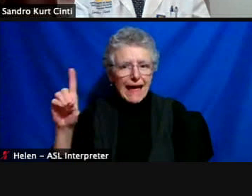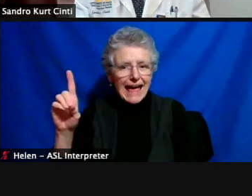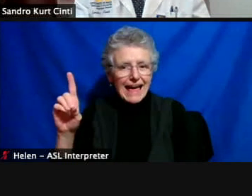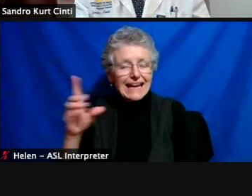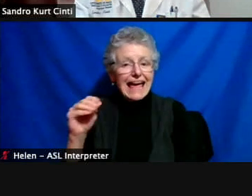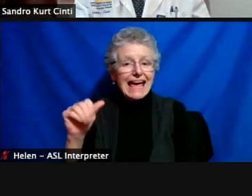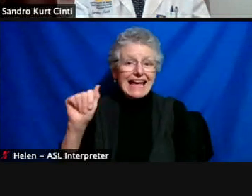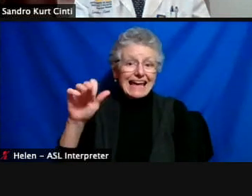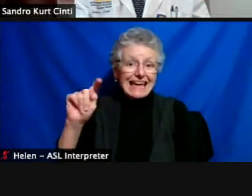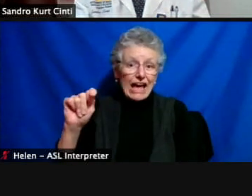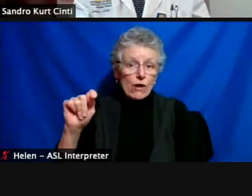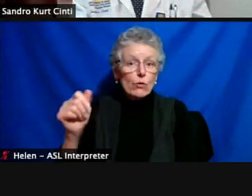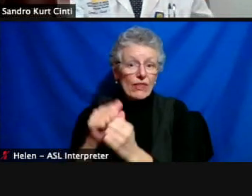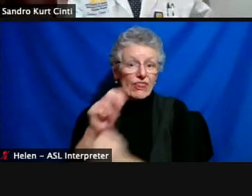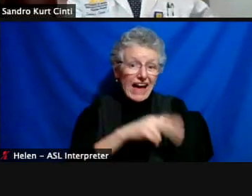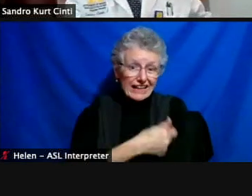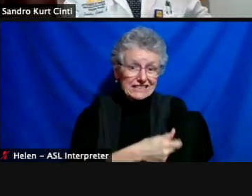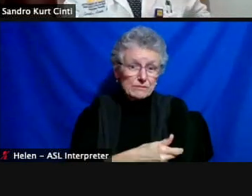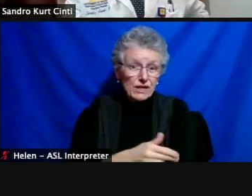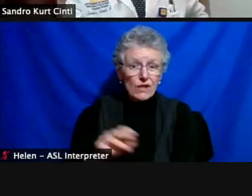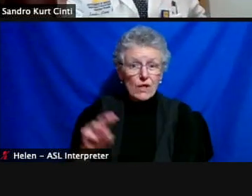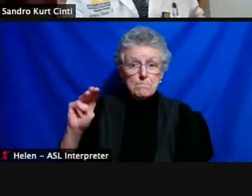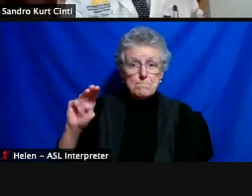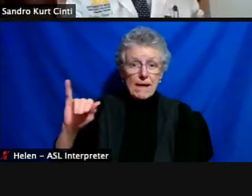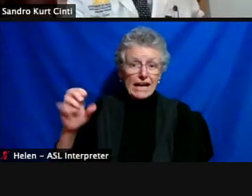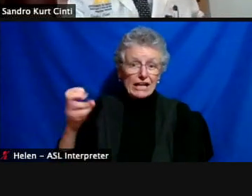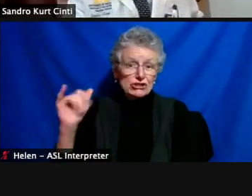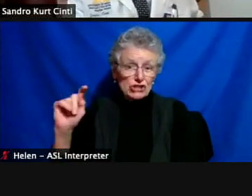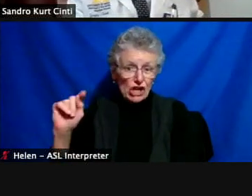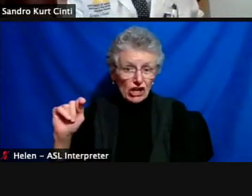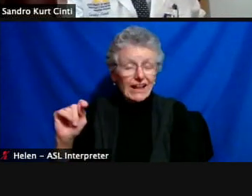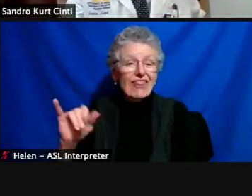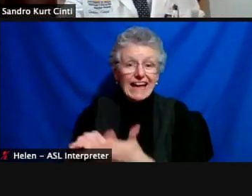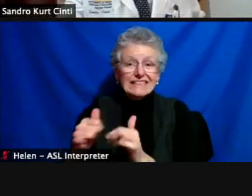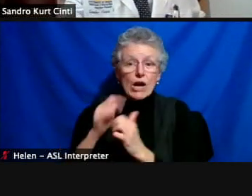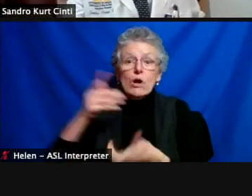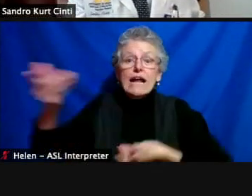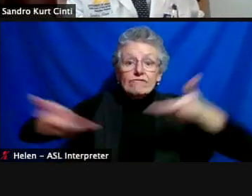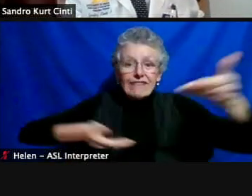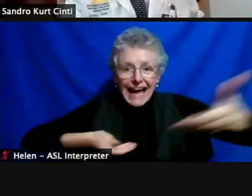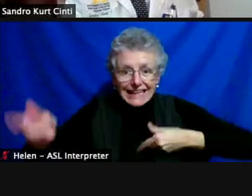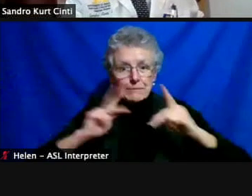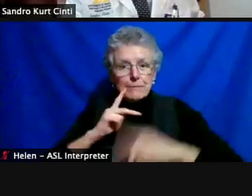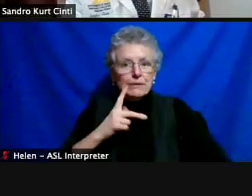I think that's something else that'll be really helpful because that's how the invites are going out. So it's something that people can do.